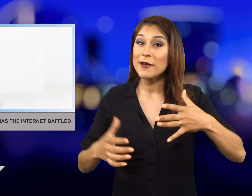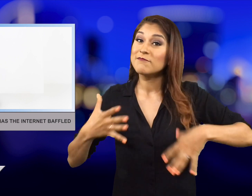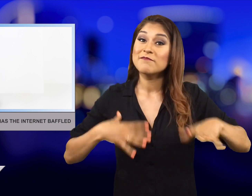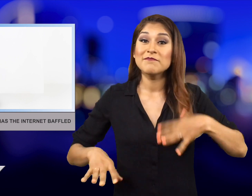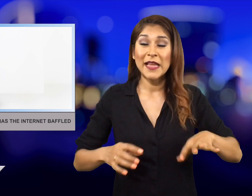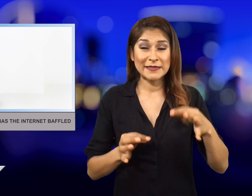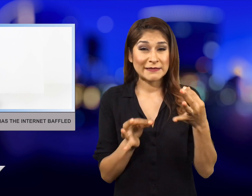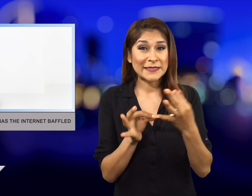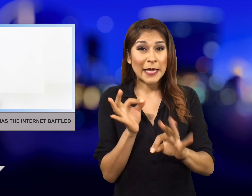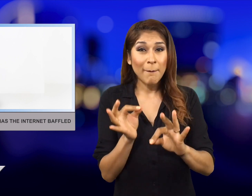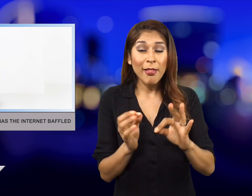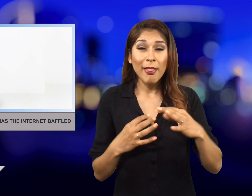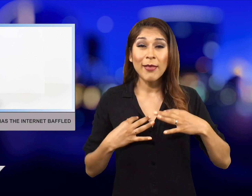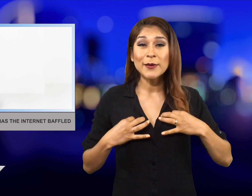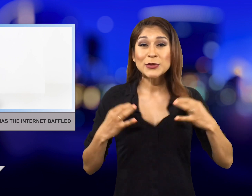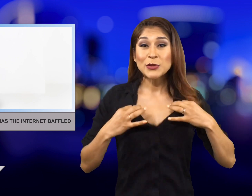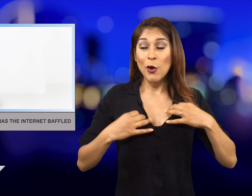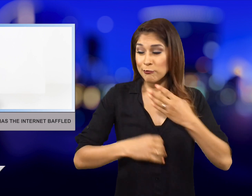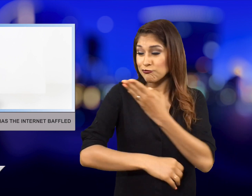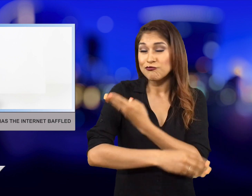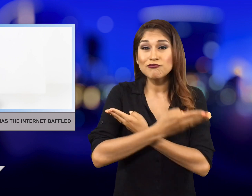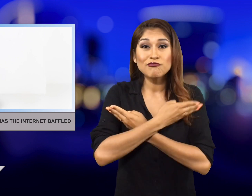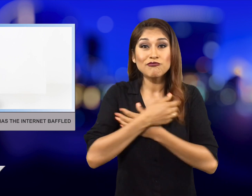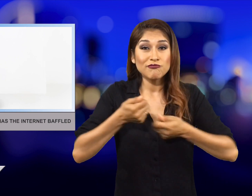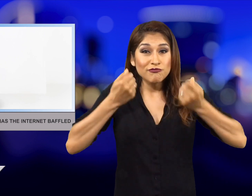You can choose to wear the short sleeve shirt while the long sleeve shirt drapes in front